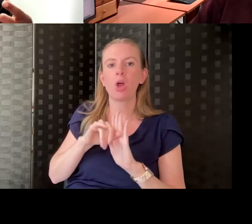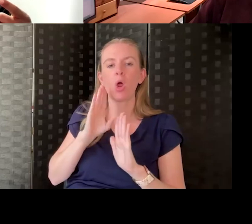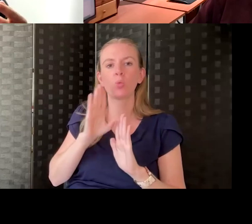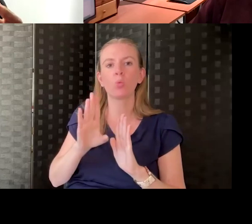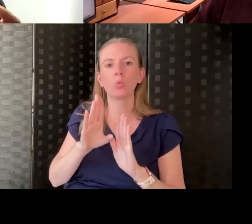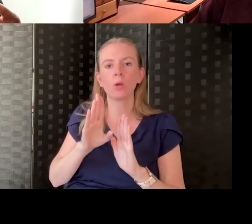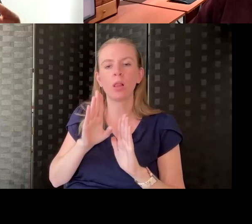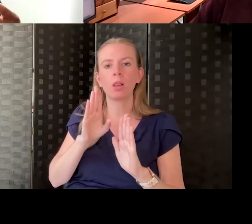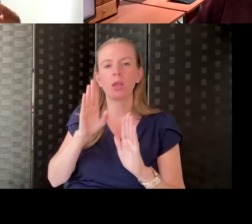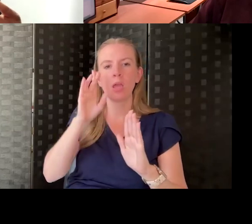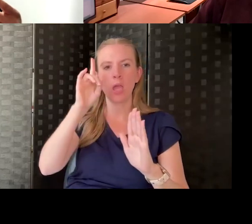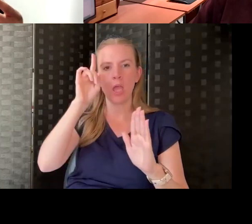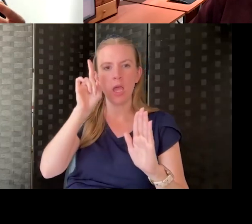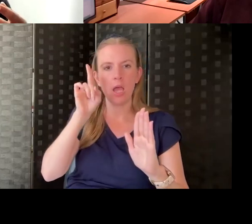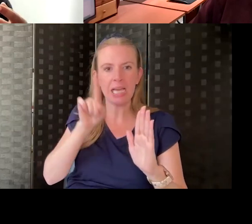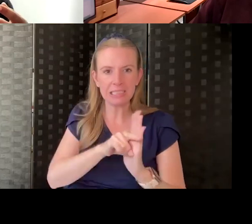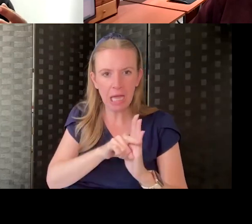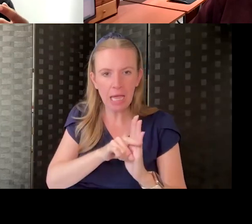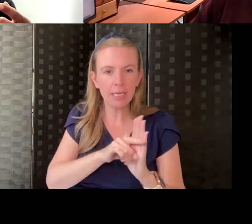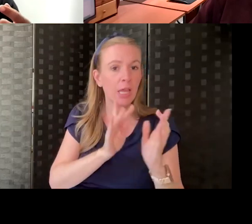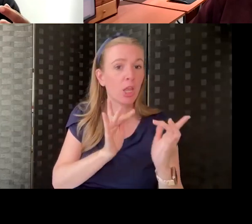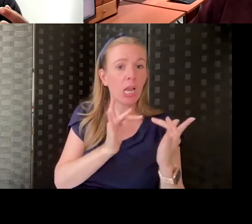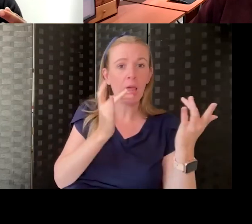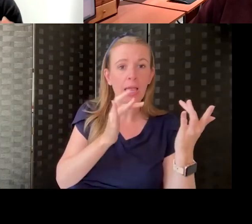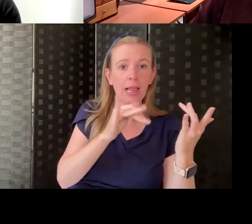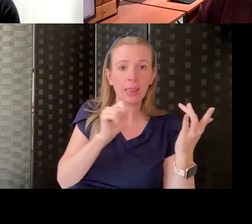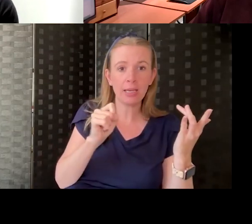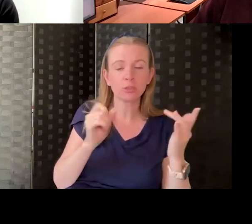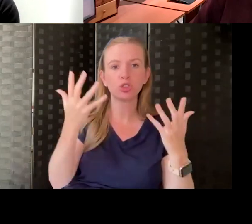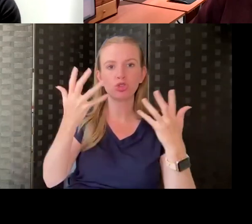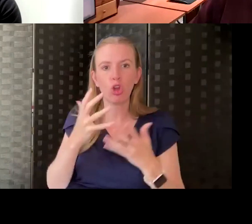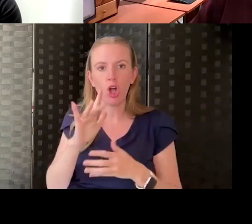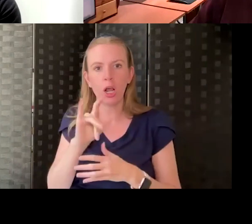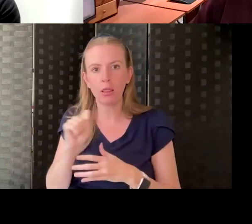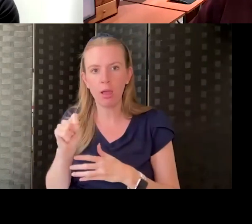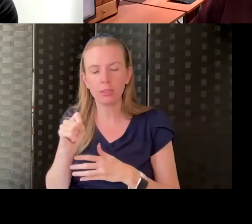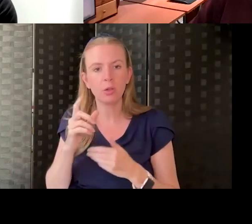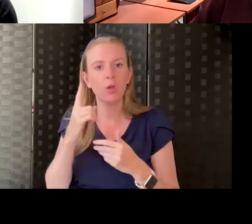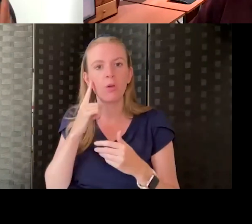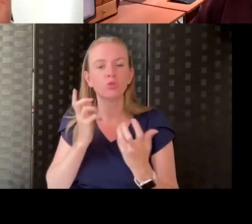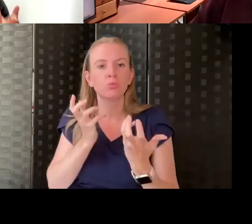assign either the light class or the dark class to whatever the foreground was. I would have to